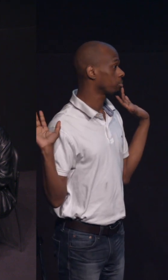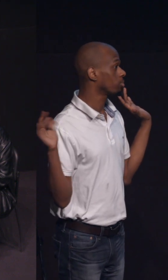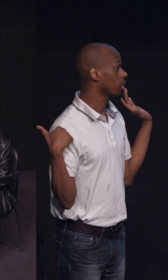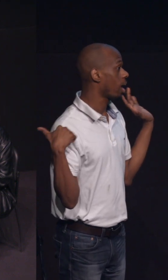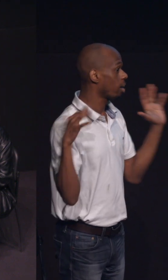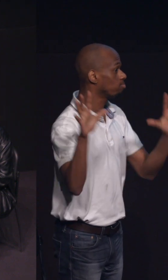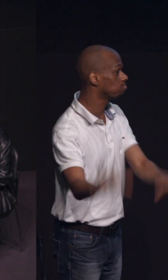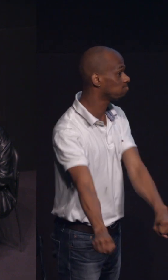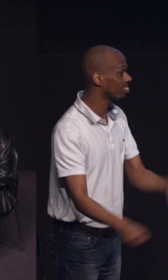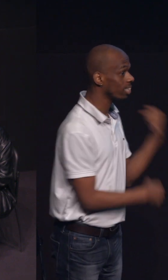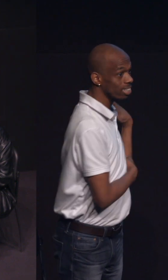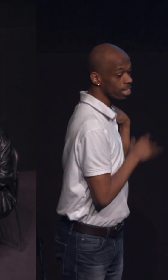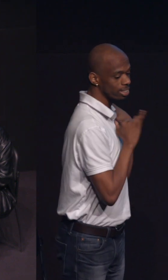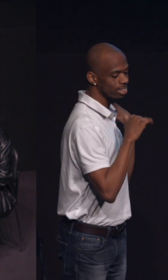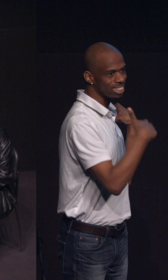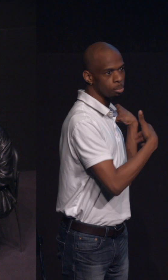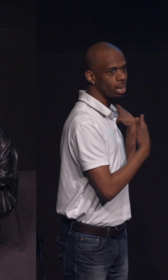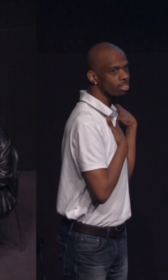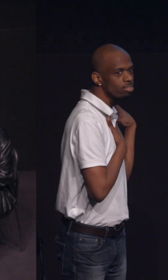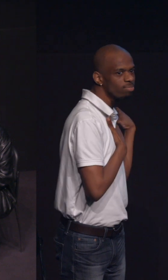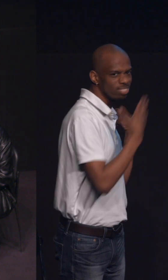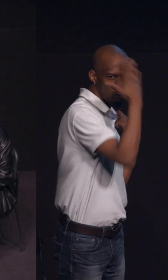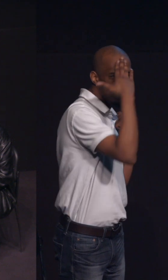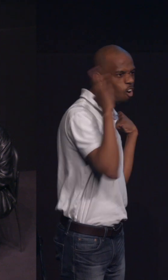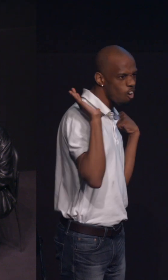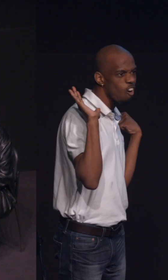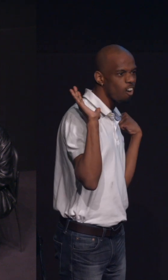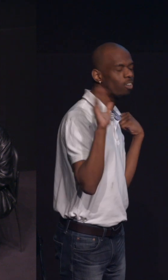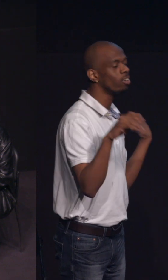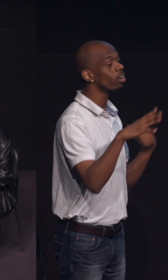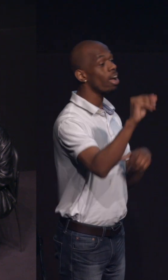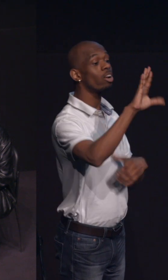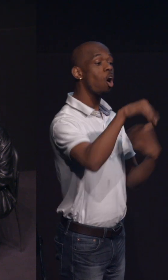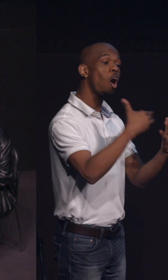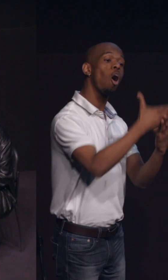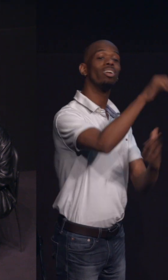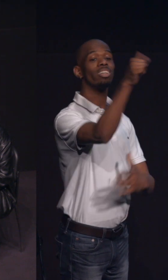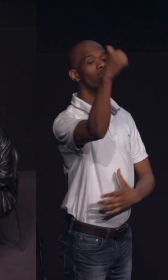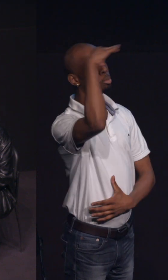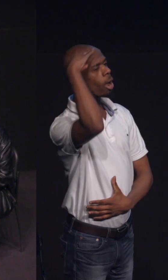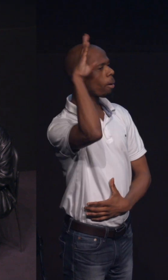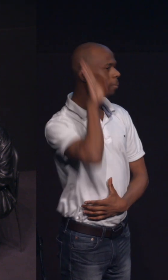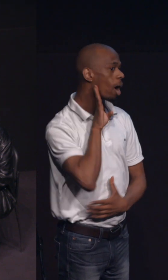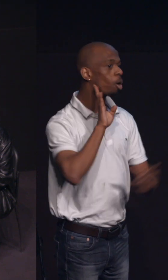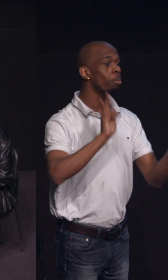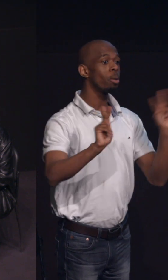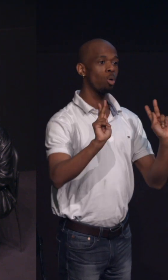I was like all, "This is mine. And all these other Black and Brown people out here, this is theirs."